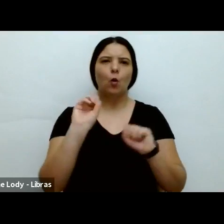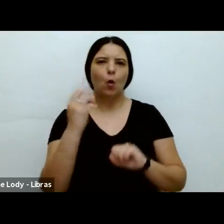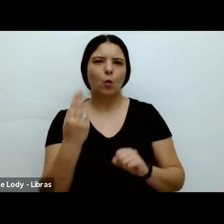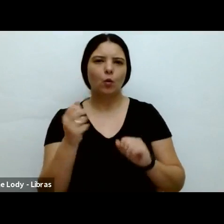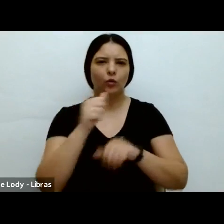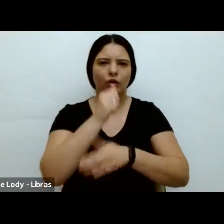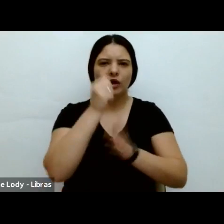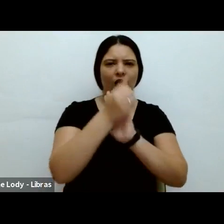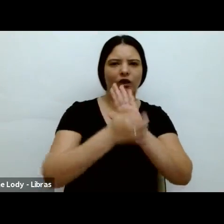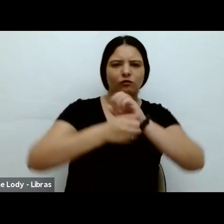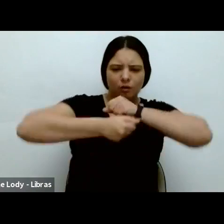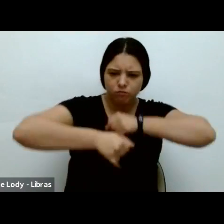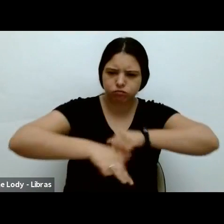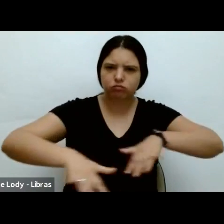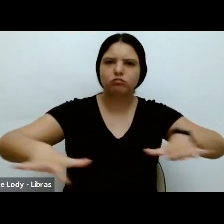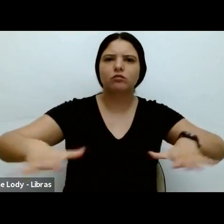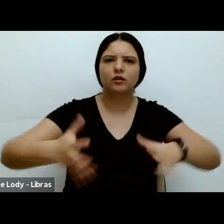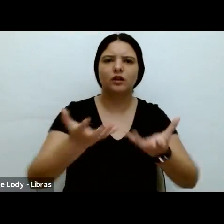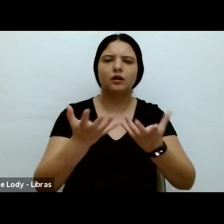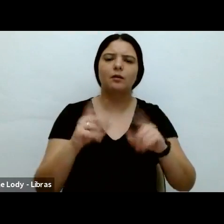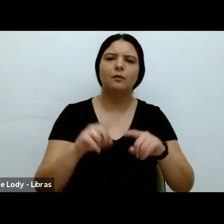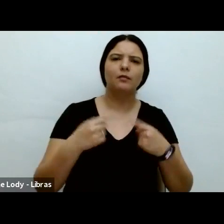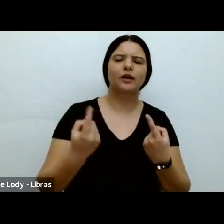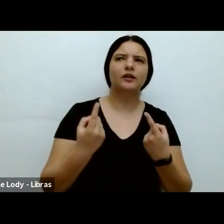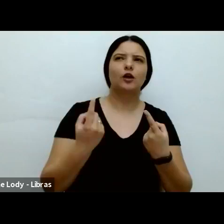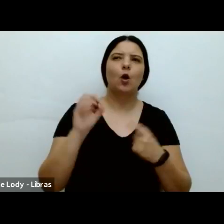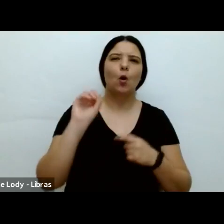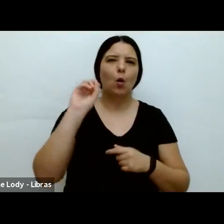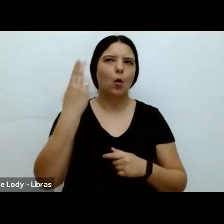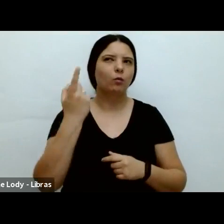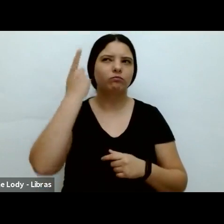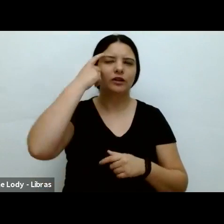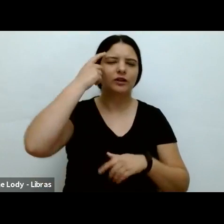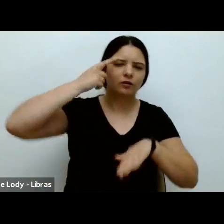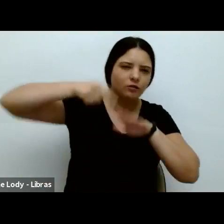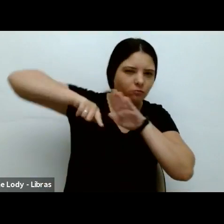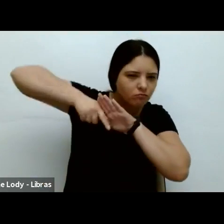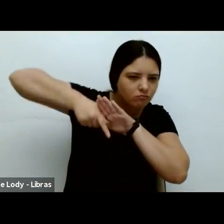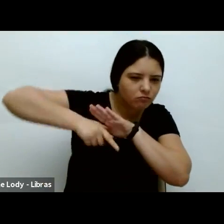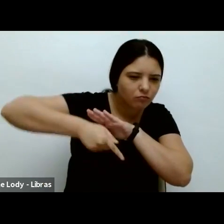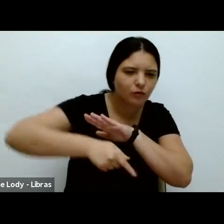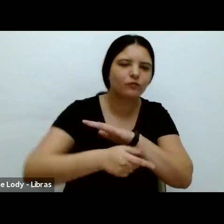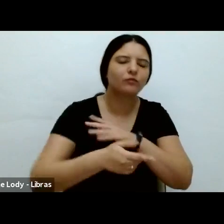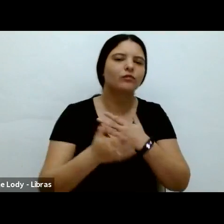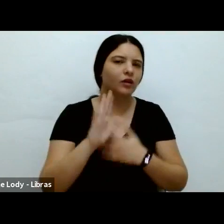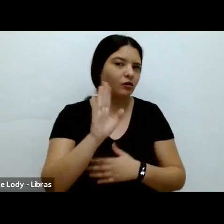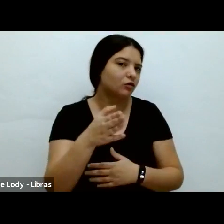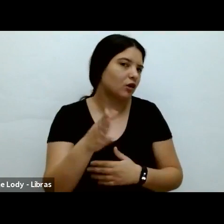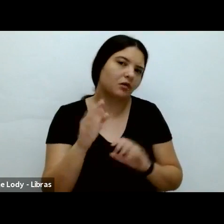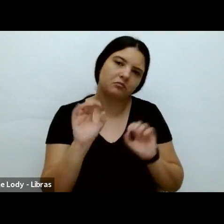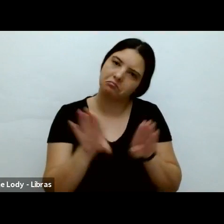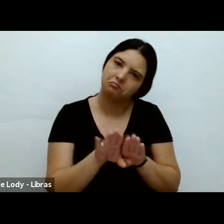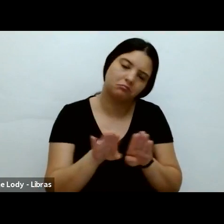ty or to do ty or to deepen the or to deepen their expertise they. already have.